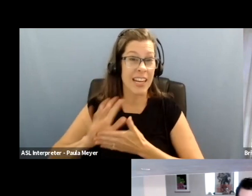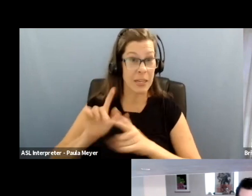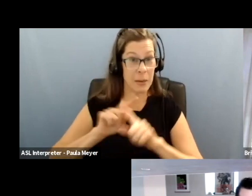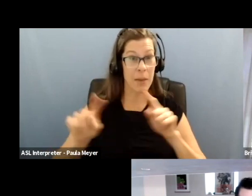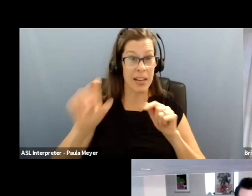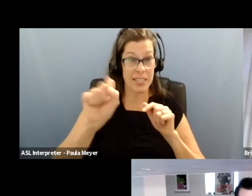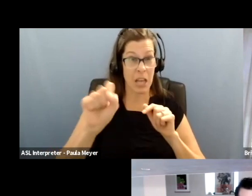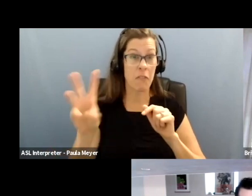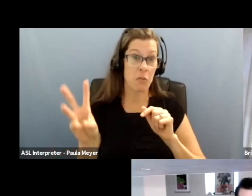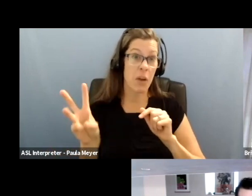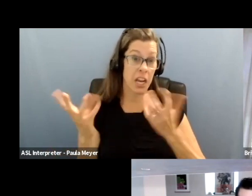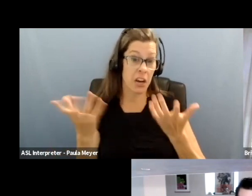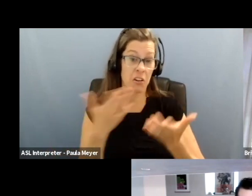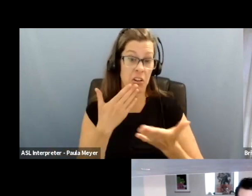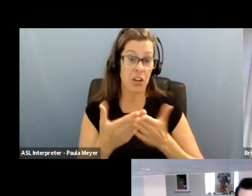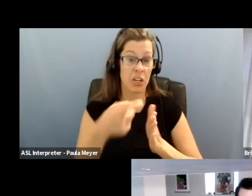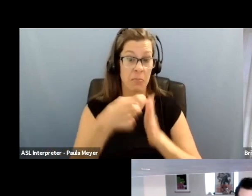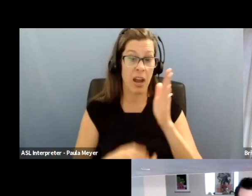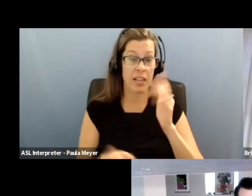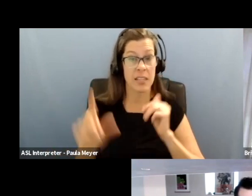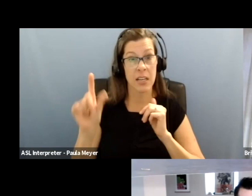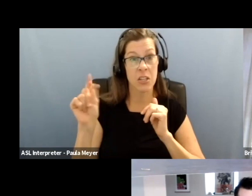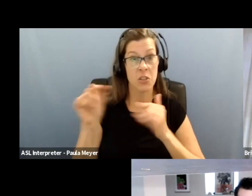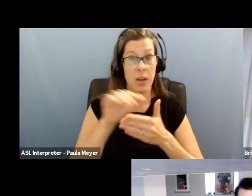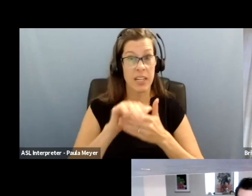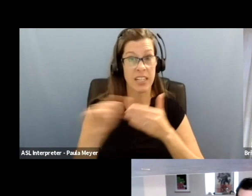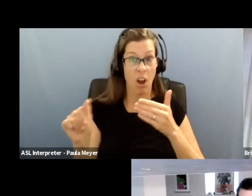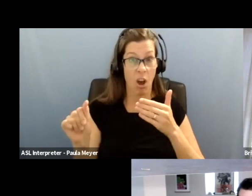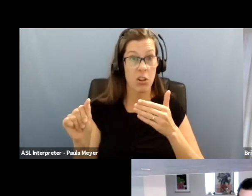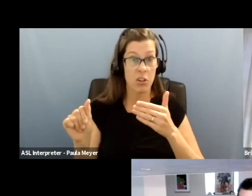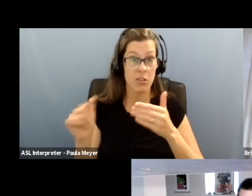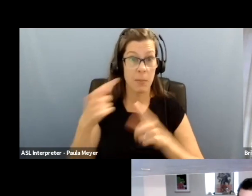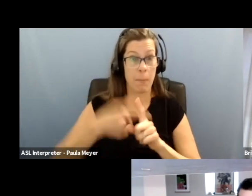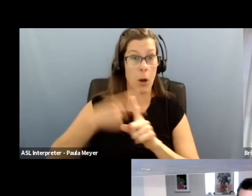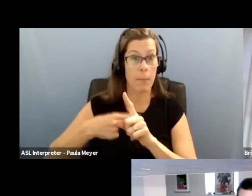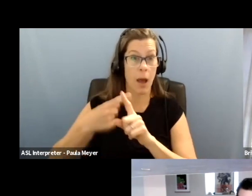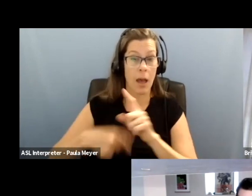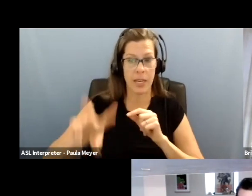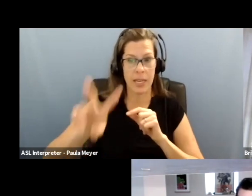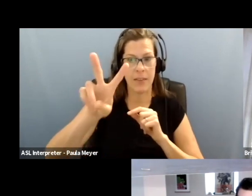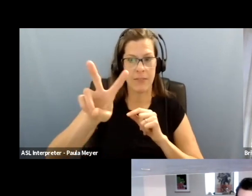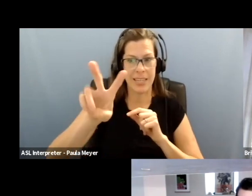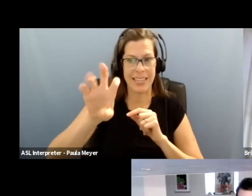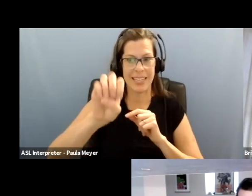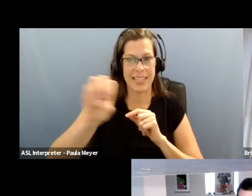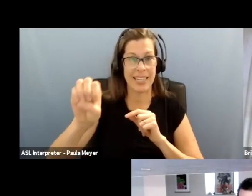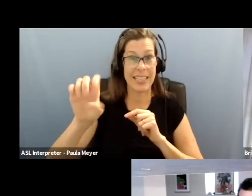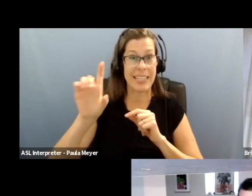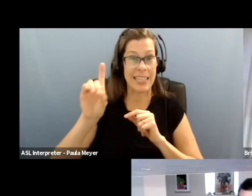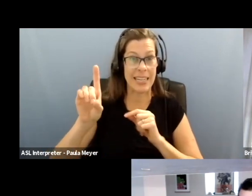I think it's about $20 a month called Veed, V-E-E-D, that does auto generate a transcript that you can then edit.